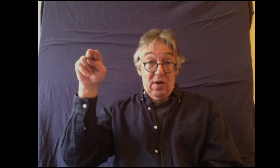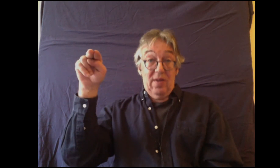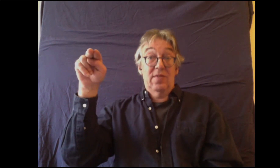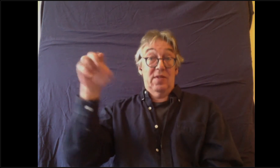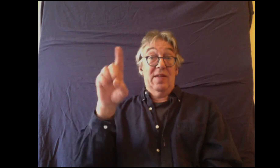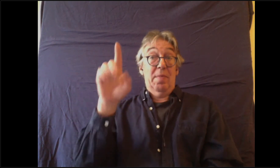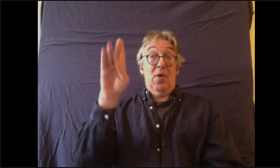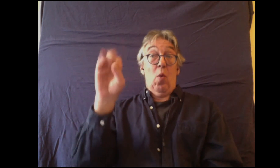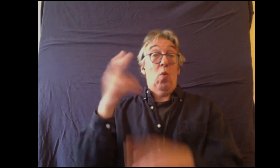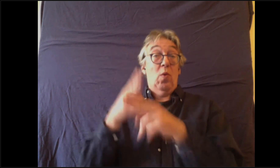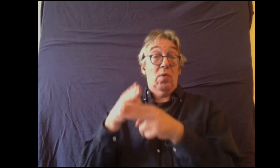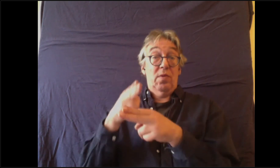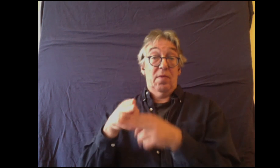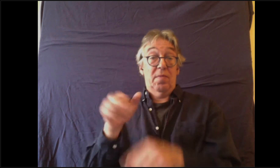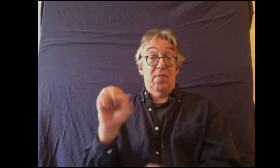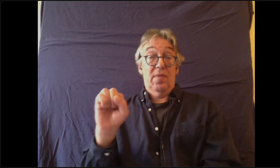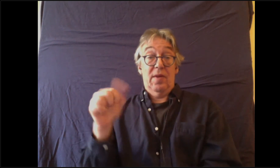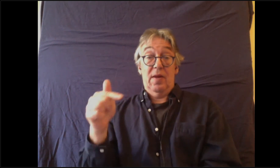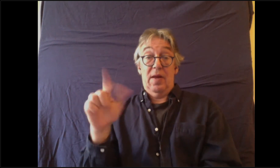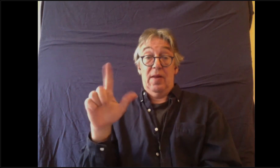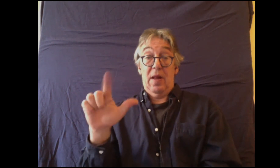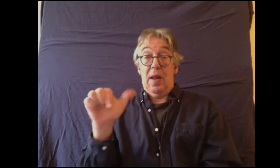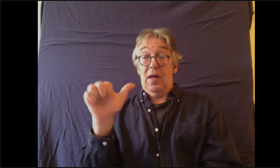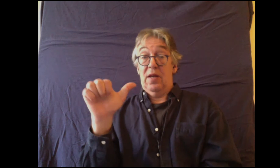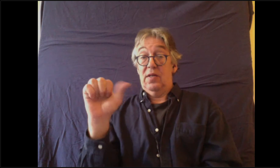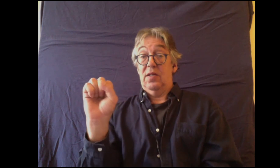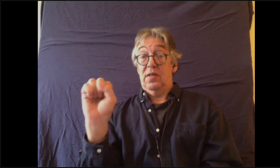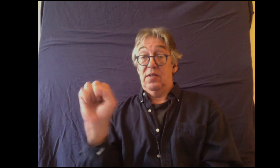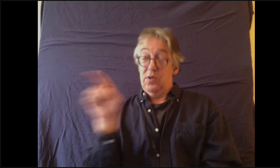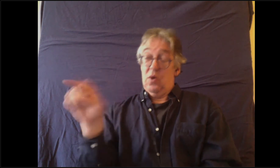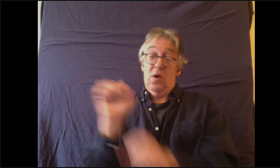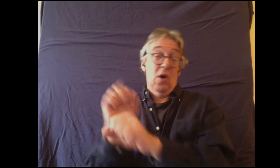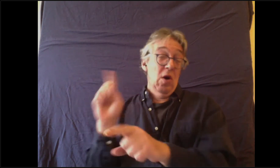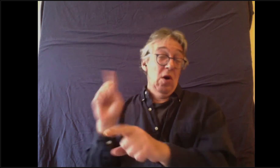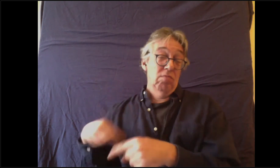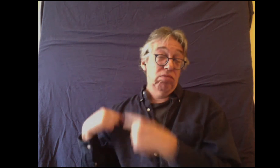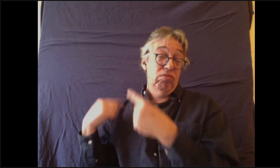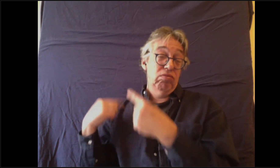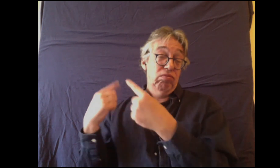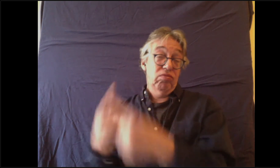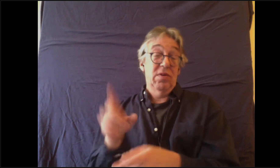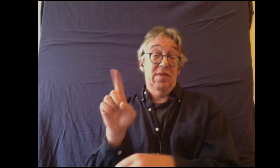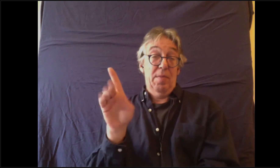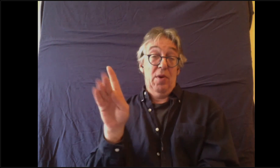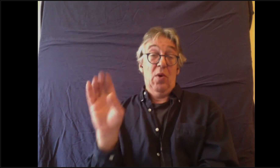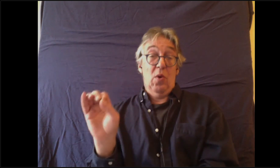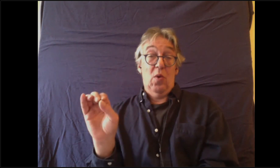He's worked many years in NGOs as the Rainforest Foundation and WWF.